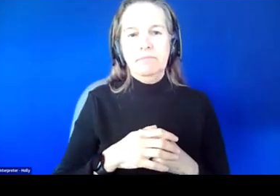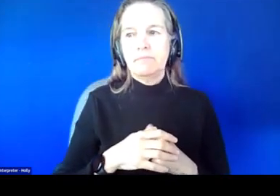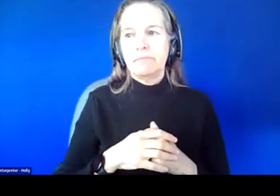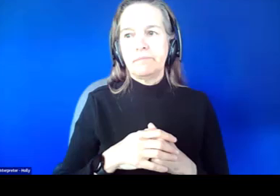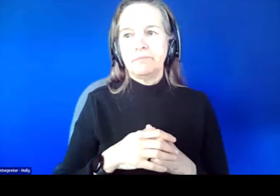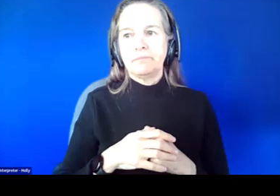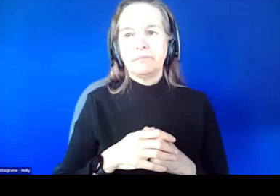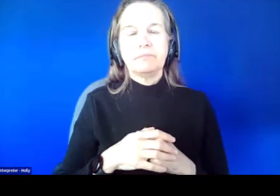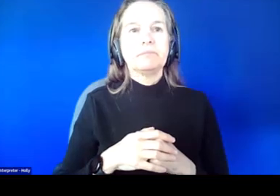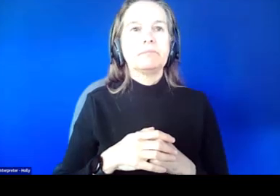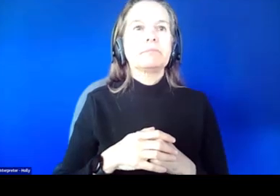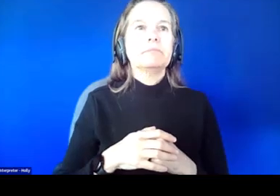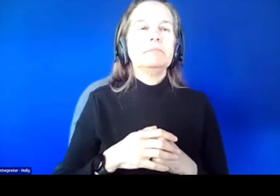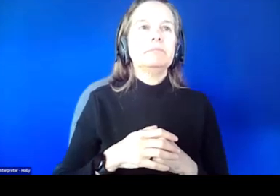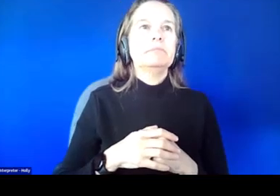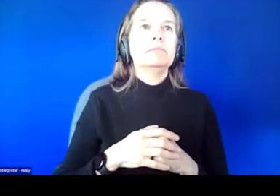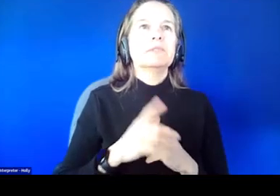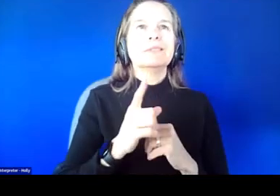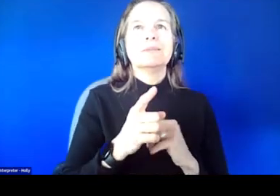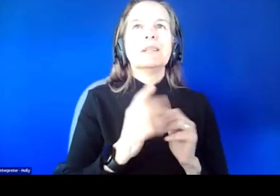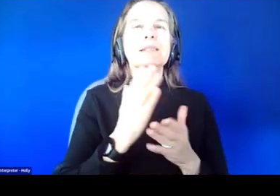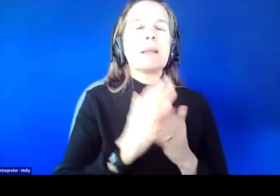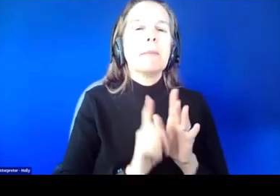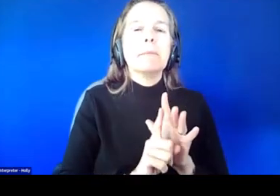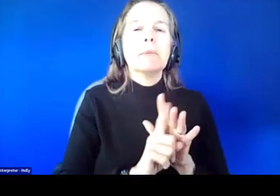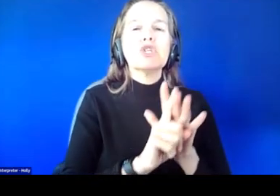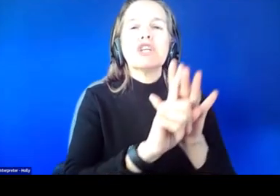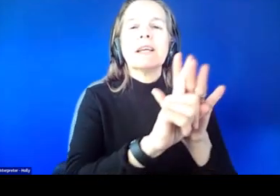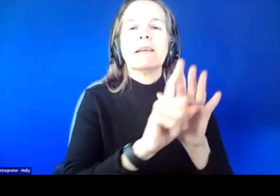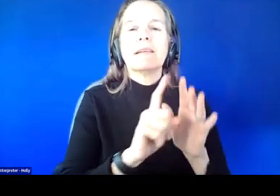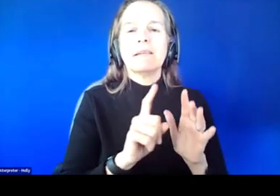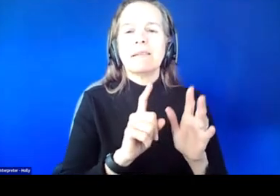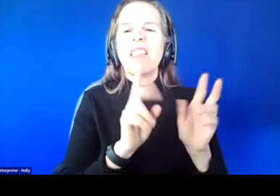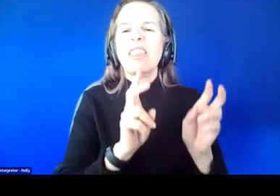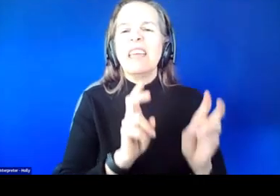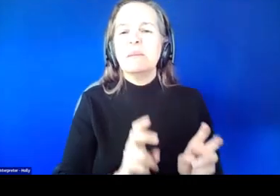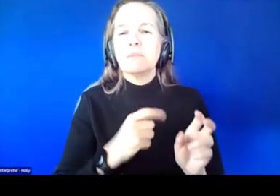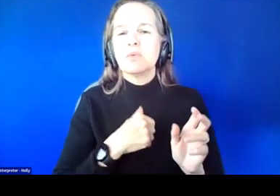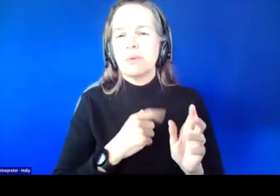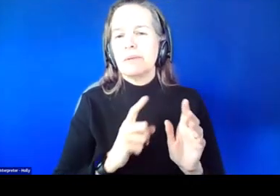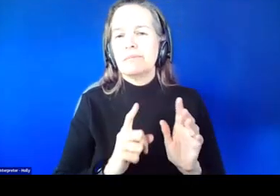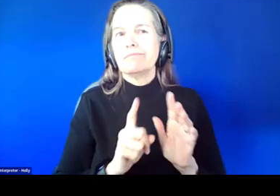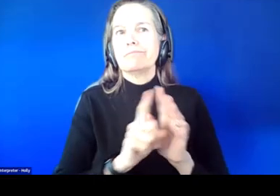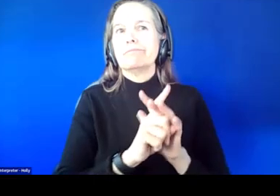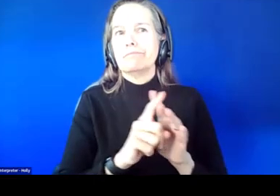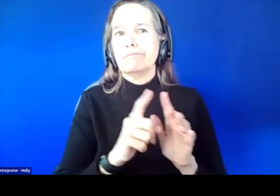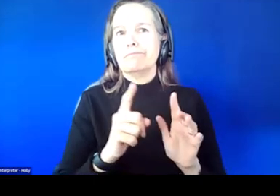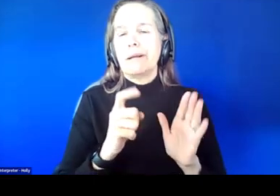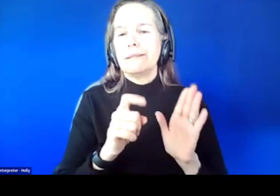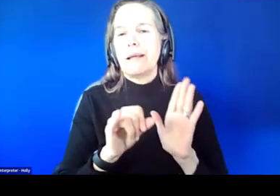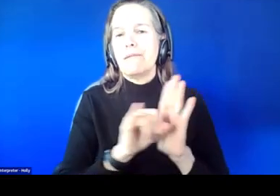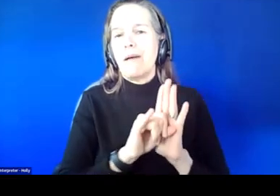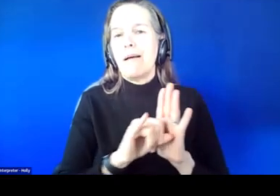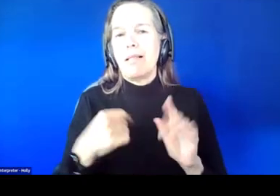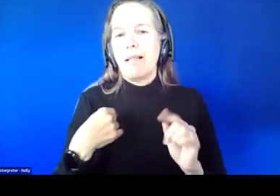Urban themes that we've identified in the last year here, so looking for a pathway for guidance